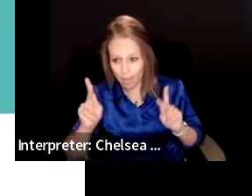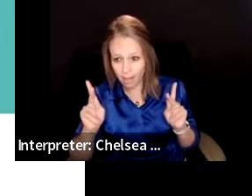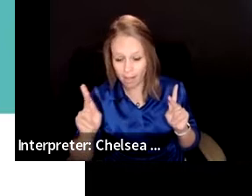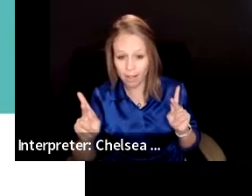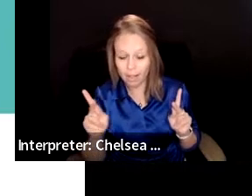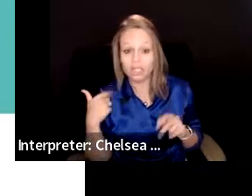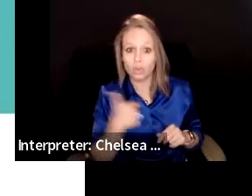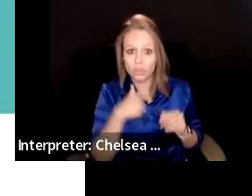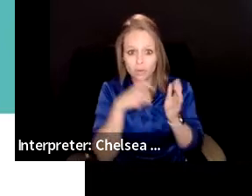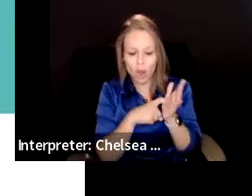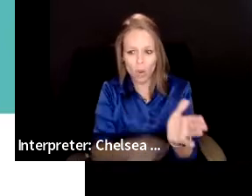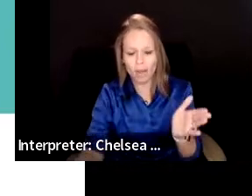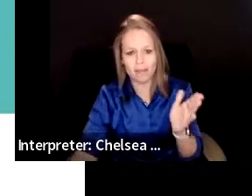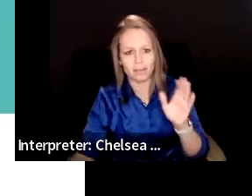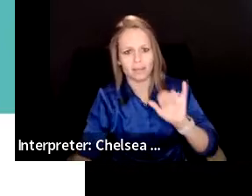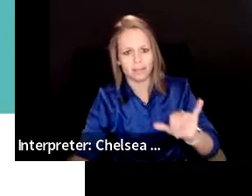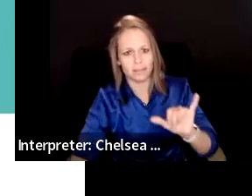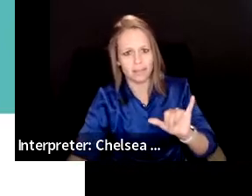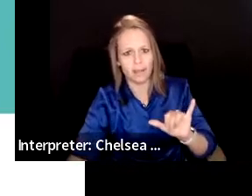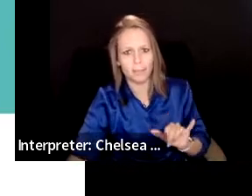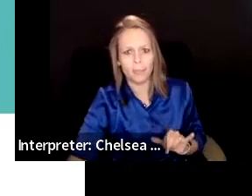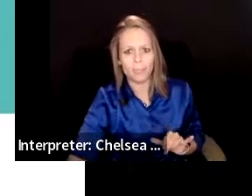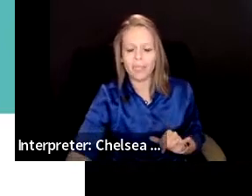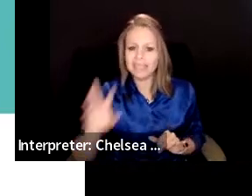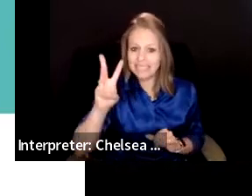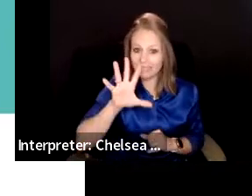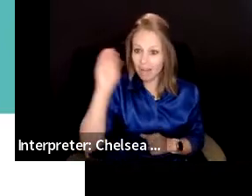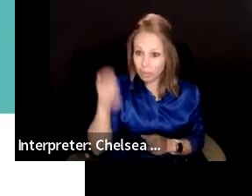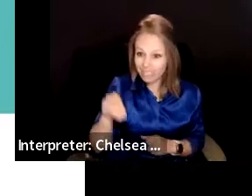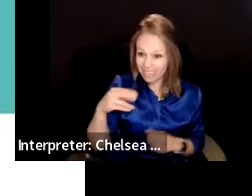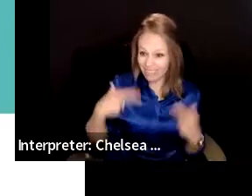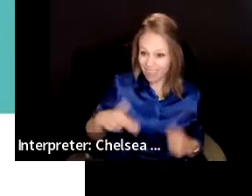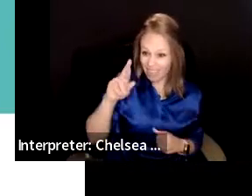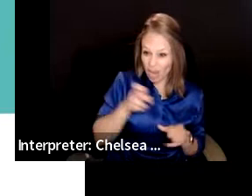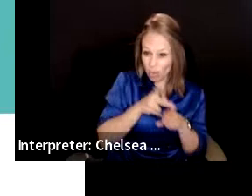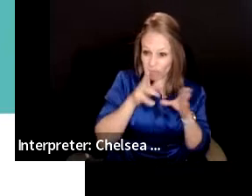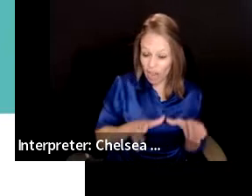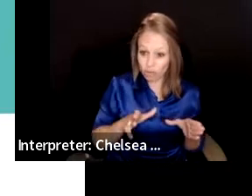in comparison with the general public. We are seeing that 65% of healthcare professionals